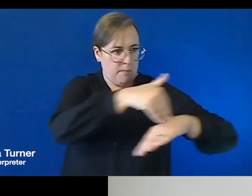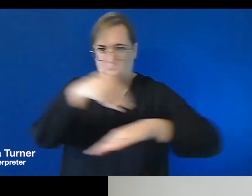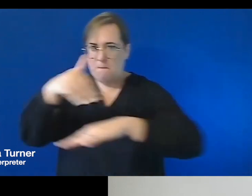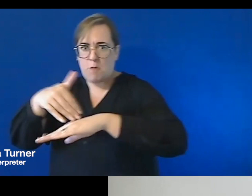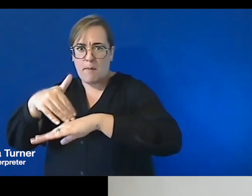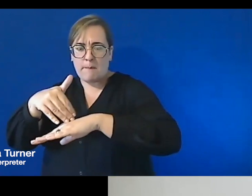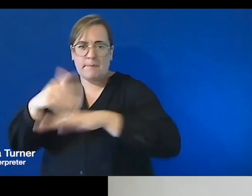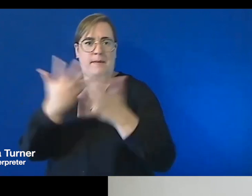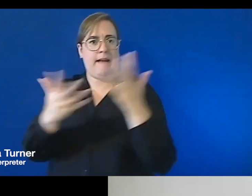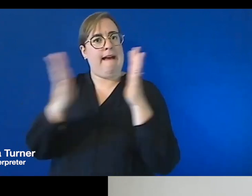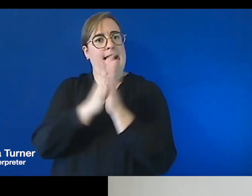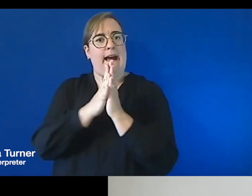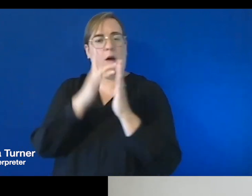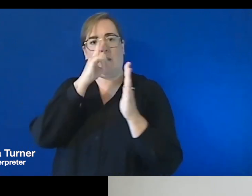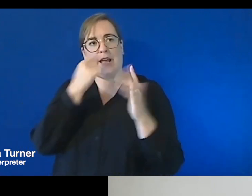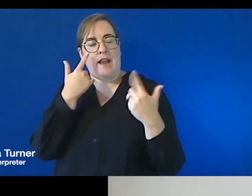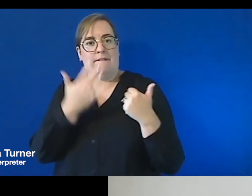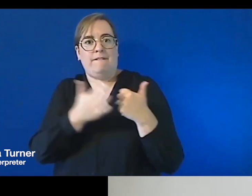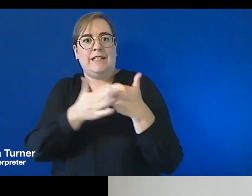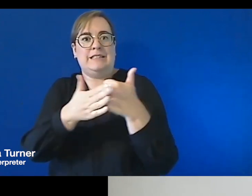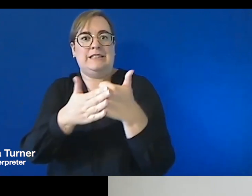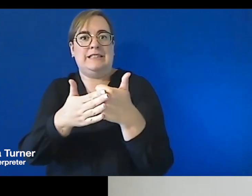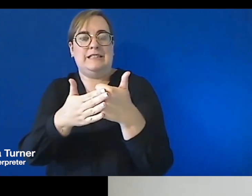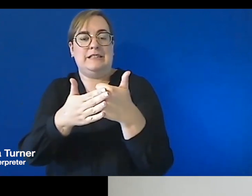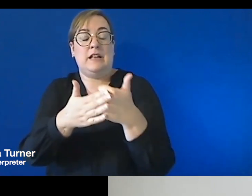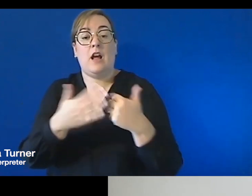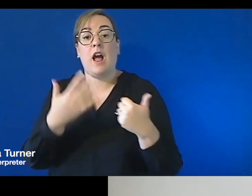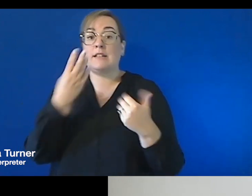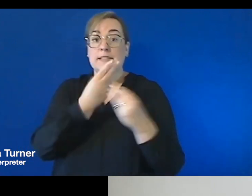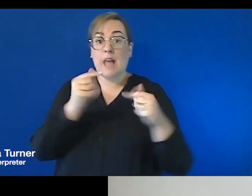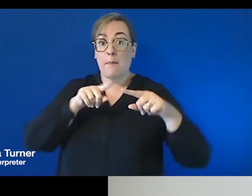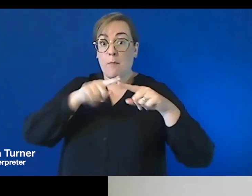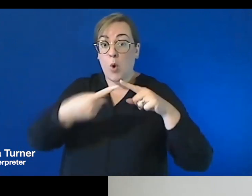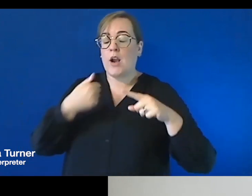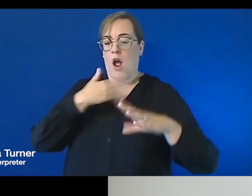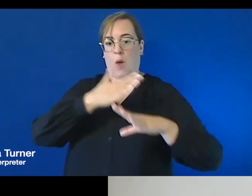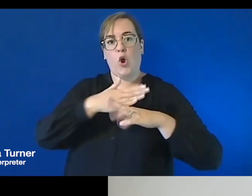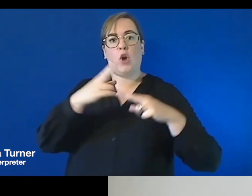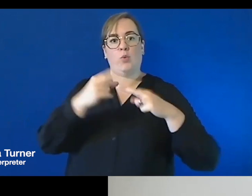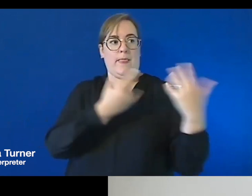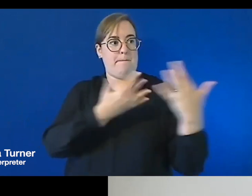in some point I’m actually faced startups which work on this field and I just try to being a